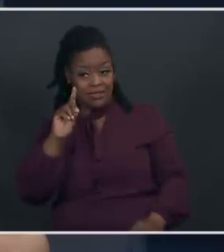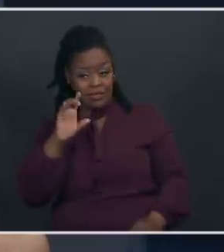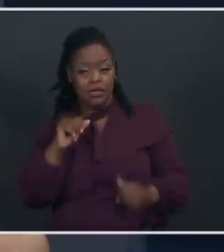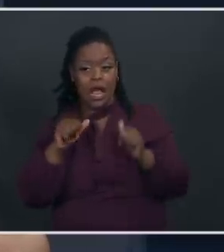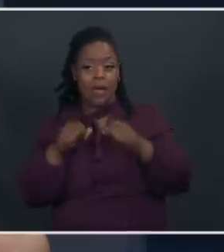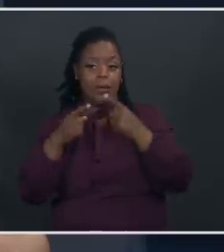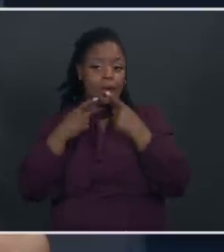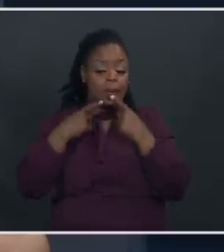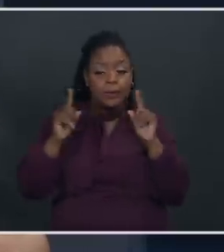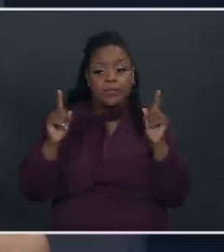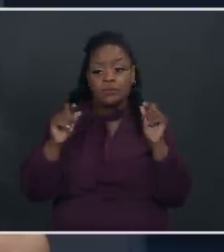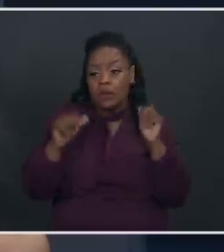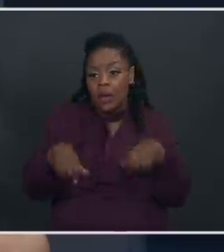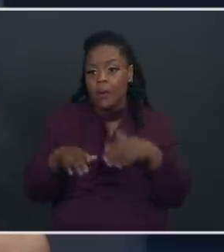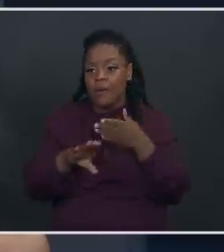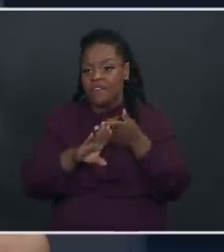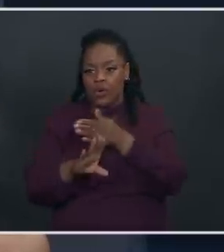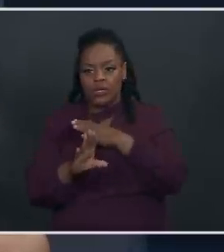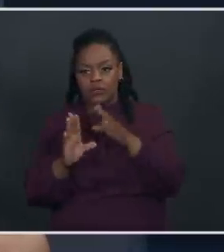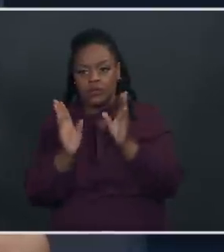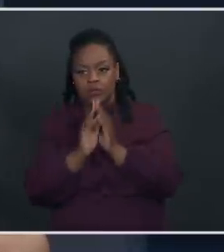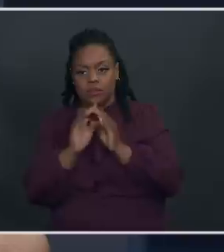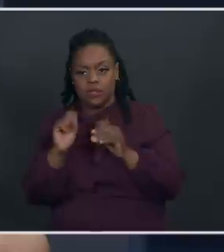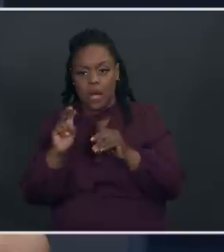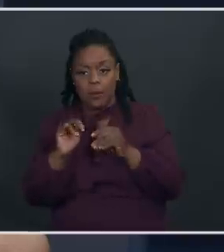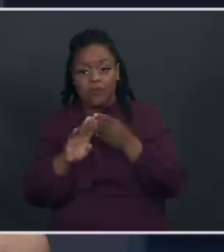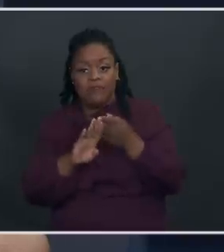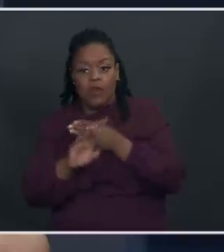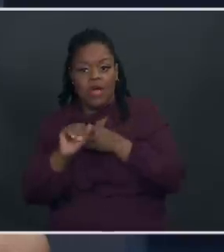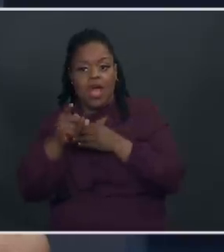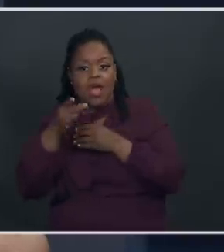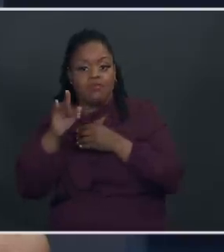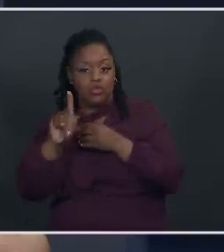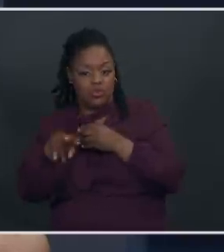before the summit on Earth Day. And so we're going to be, out of the gate,